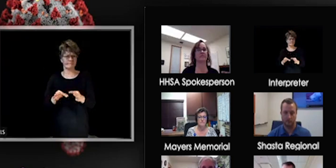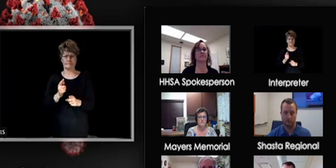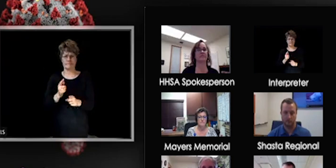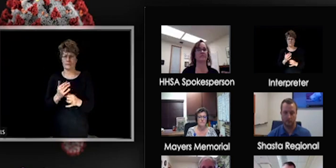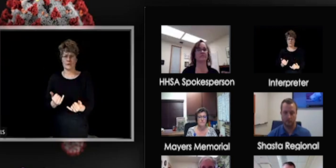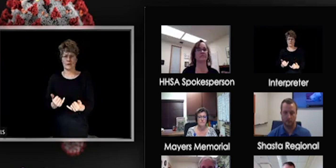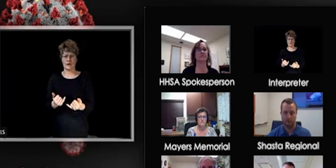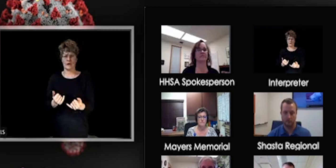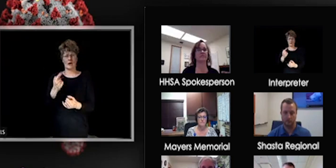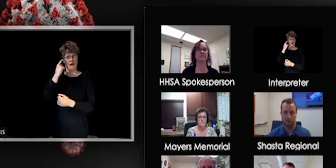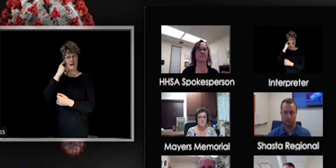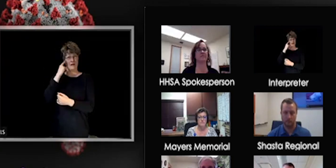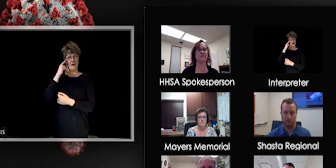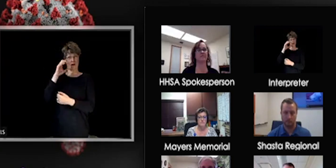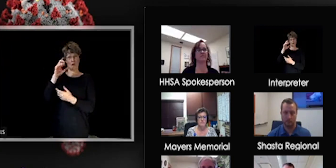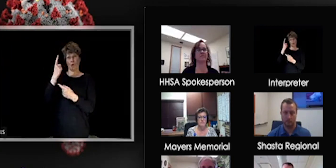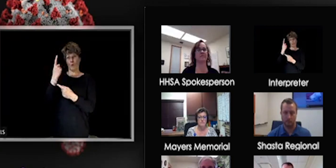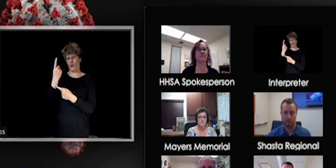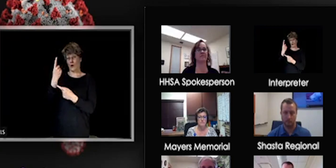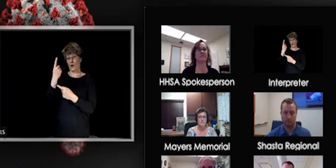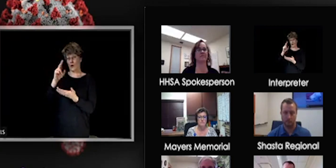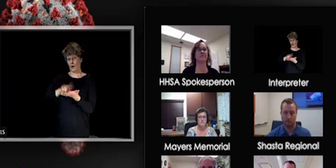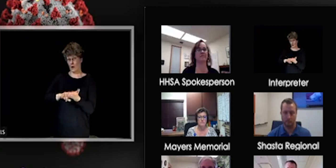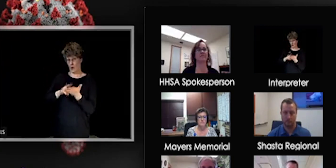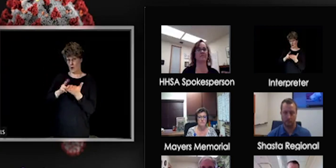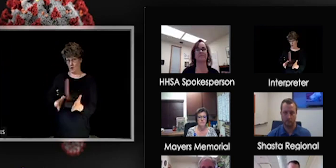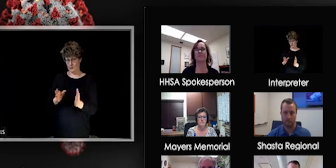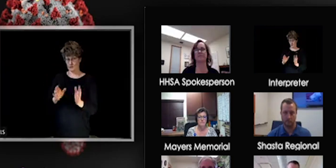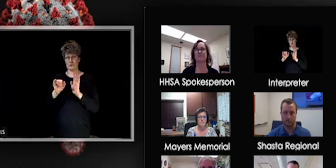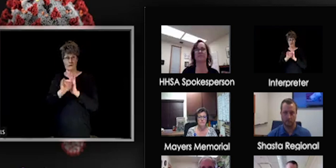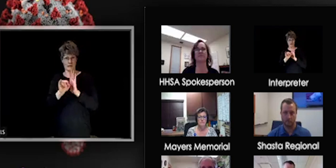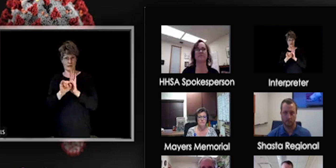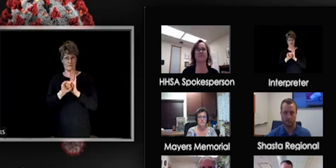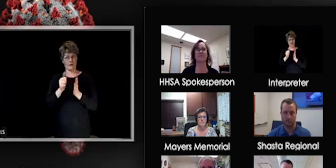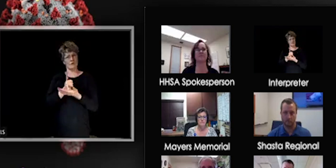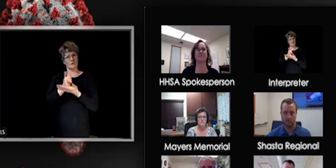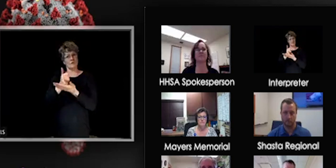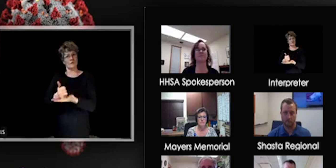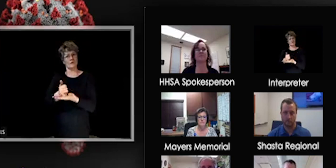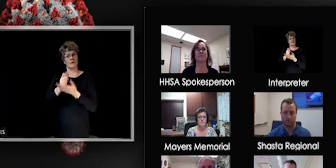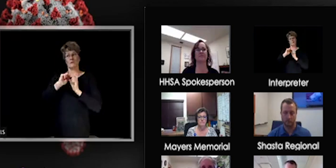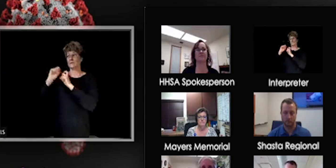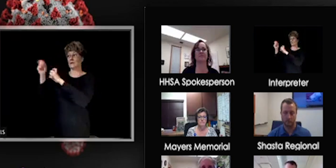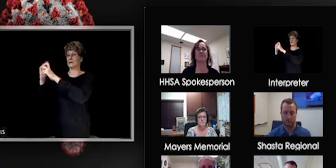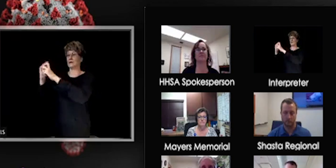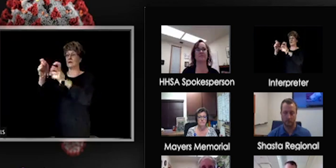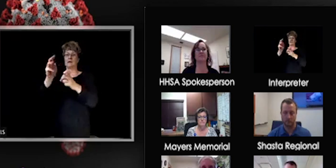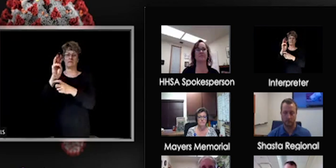the contractor was identified, but I don’t know the status of getting that up and going.